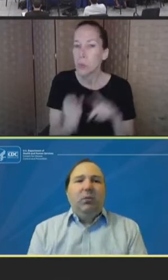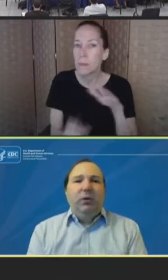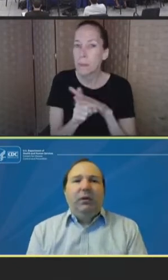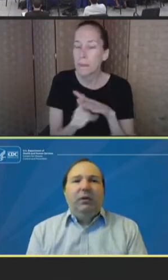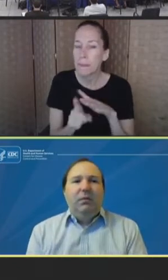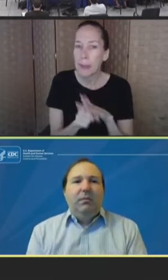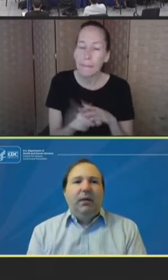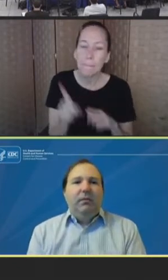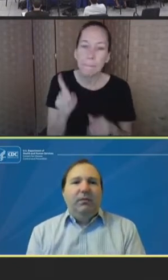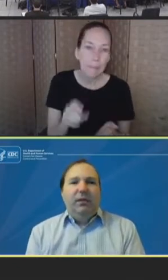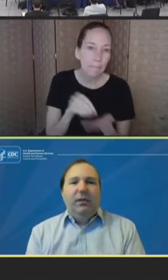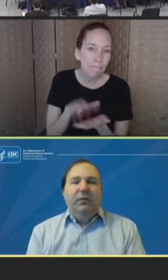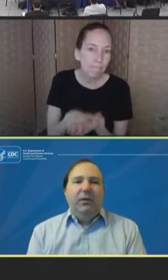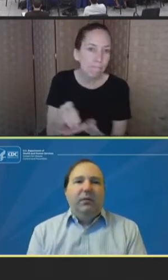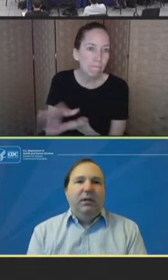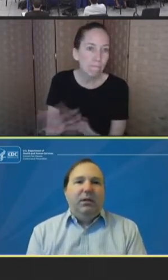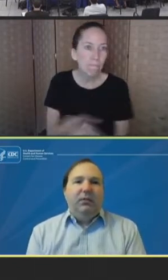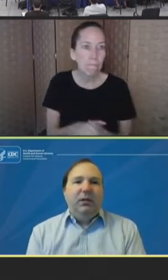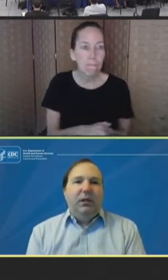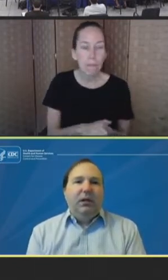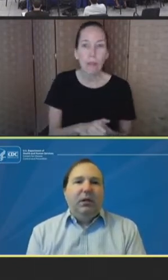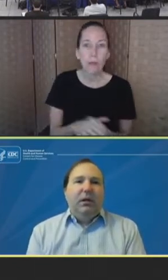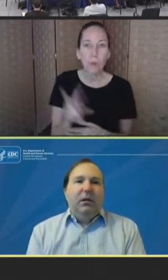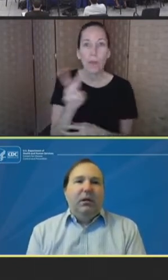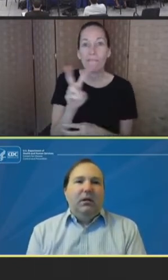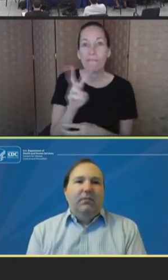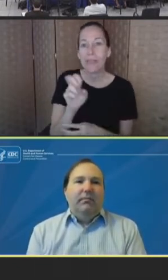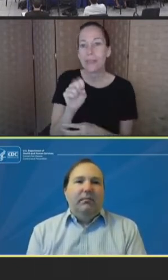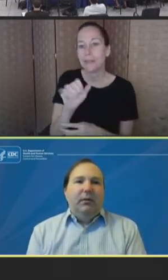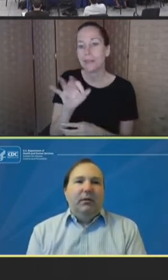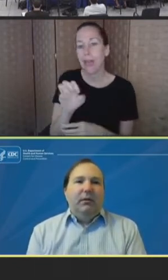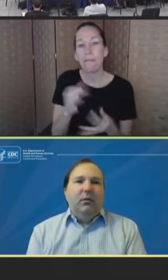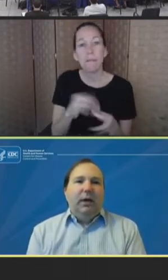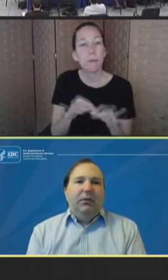important thing to keep in mind about v-safe is -- v-safe is a -- well as,